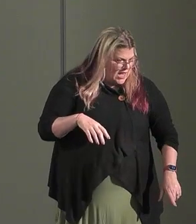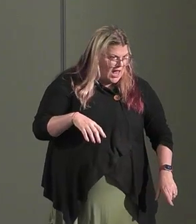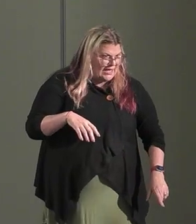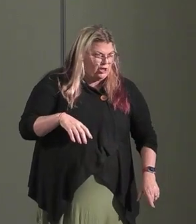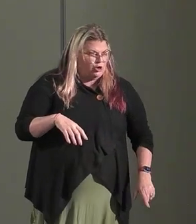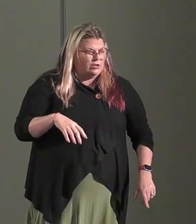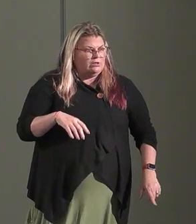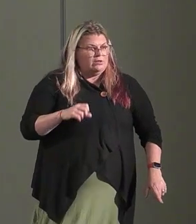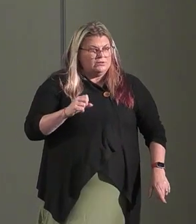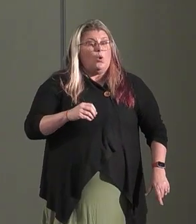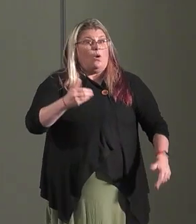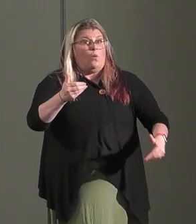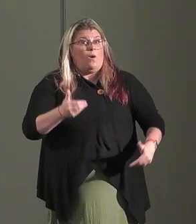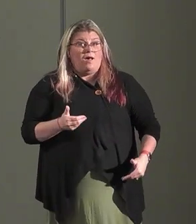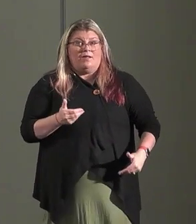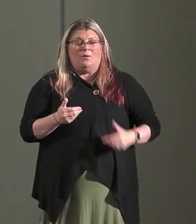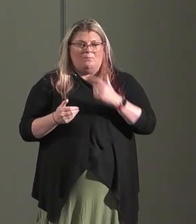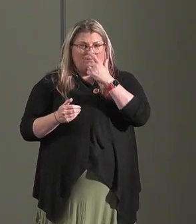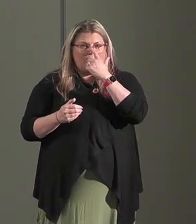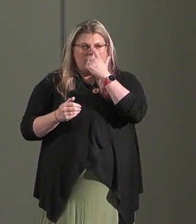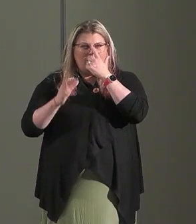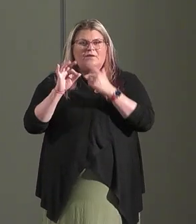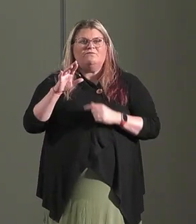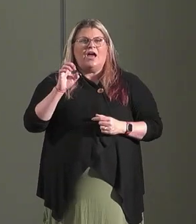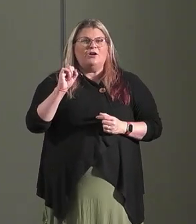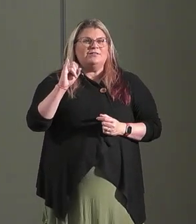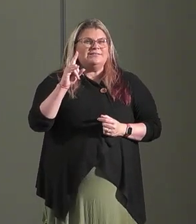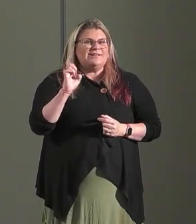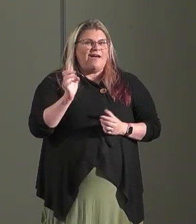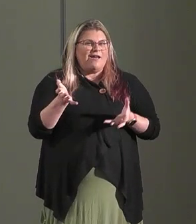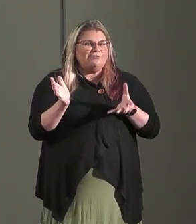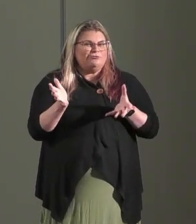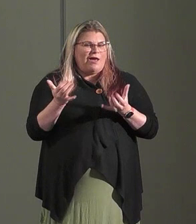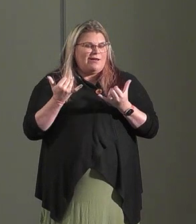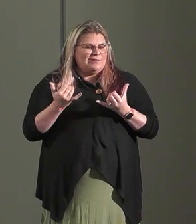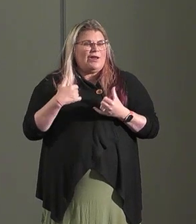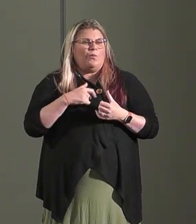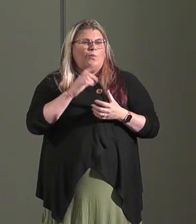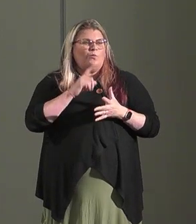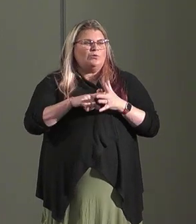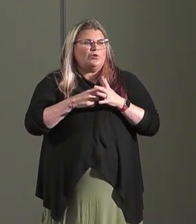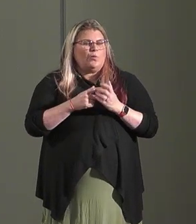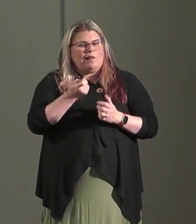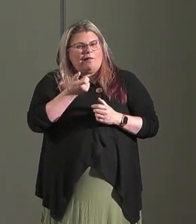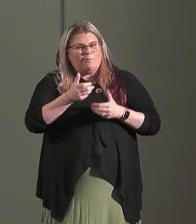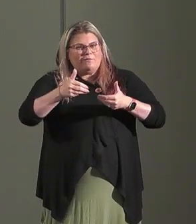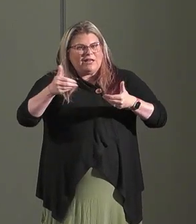Welcome to the fireside chat. We will start off with a little introduction for each of